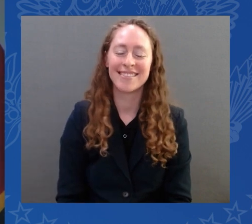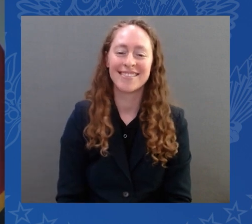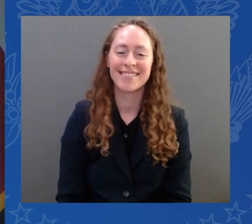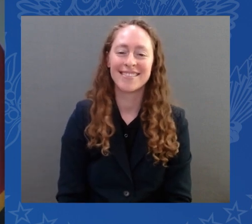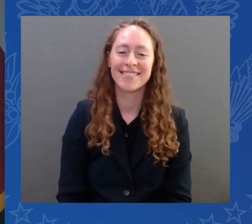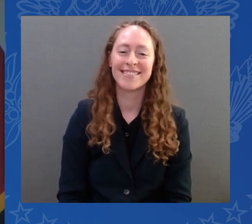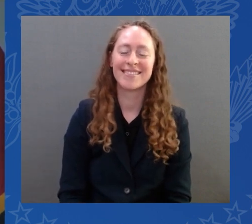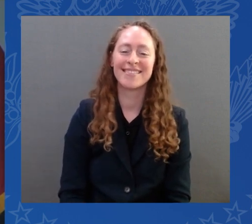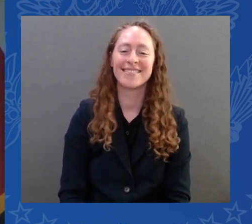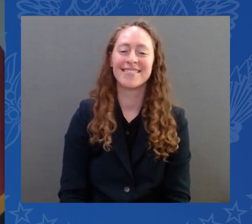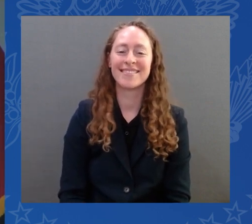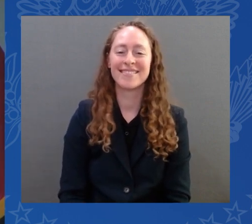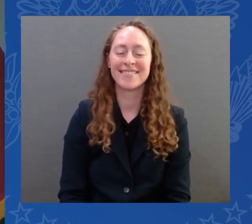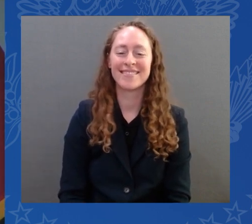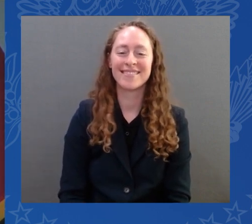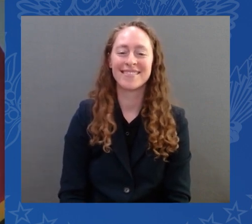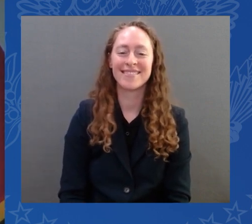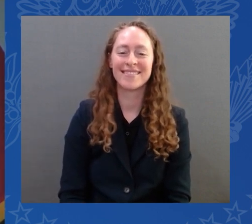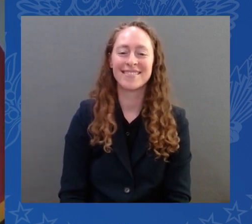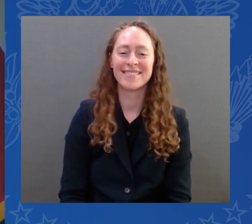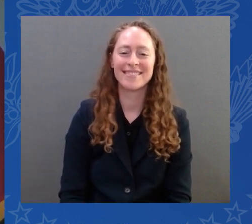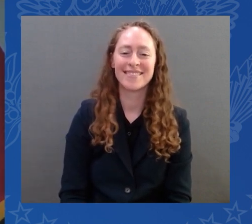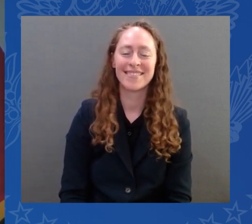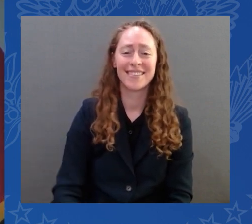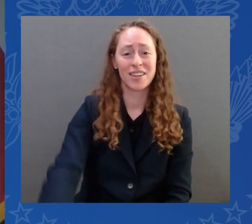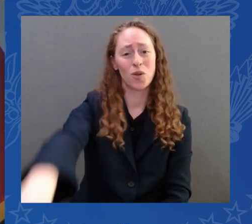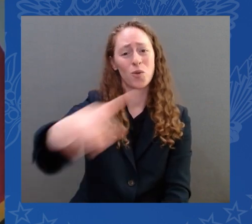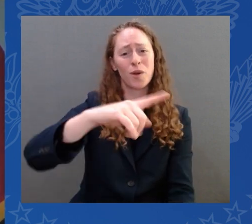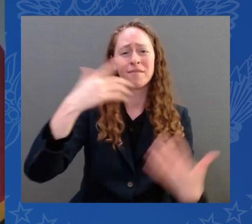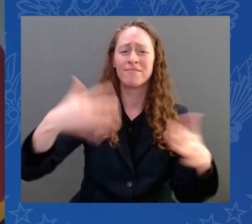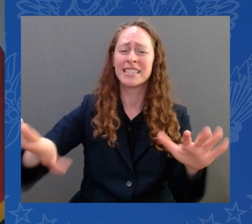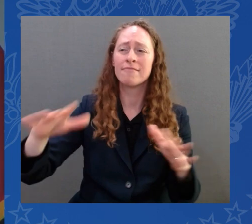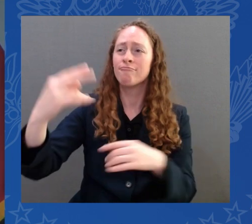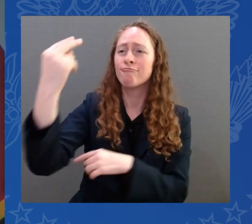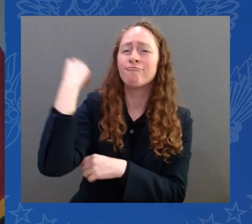After all this -- after all this, the class holds one of the fastest